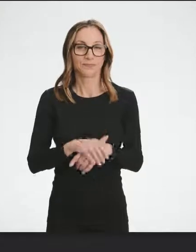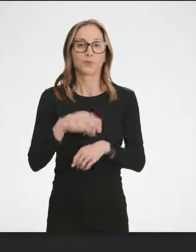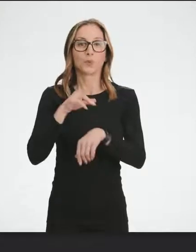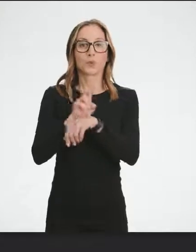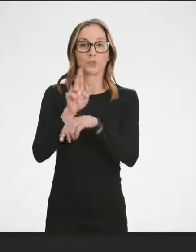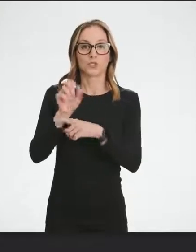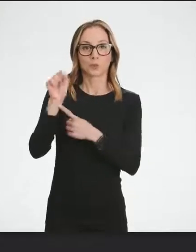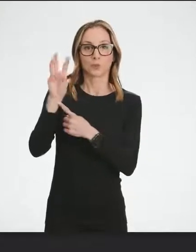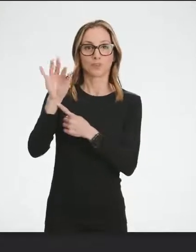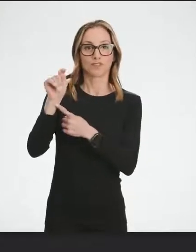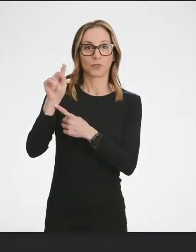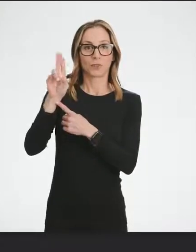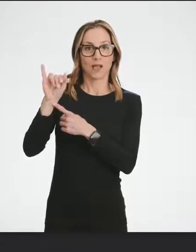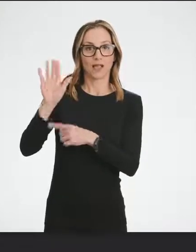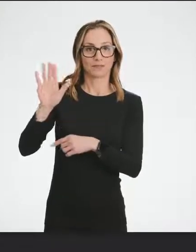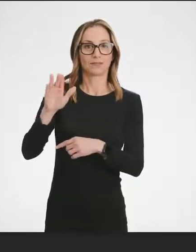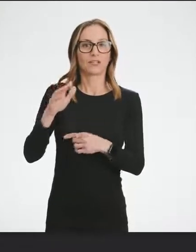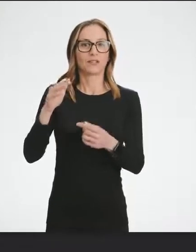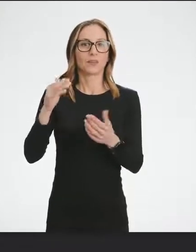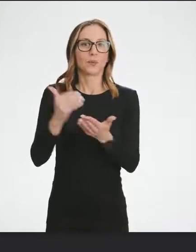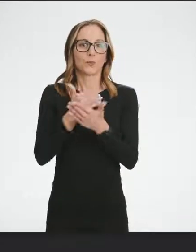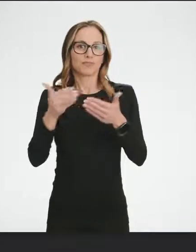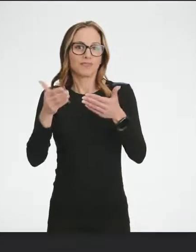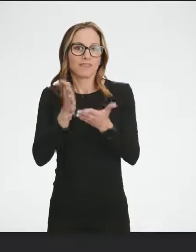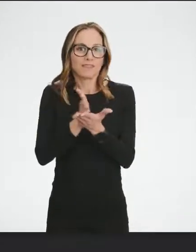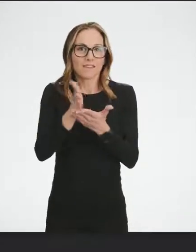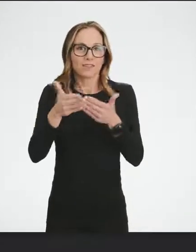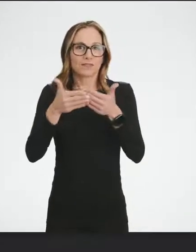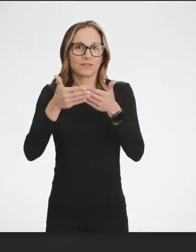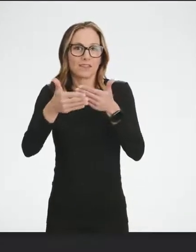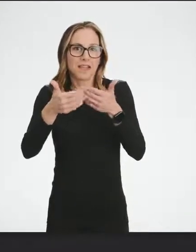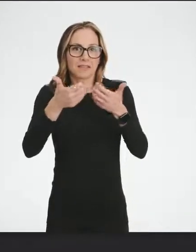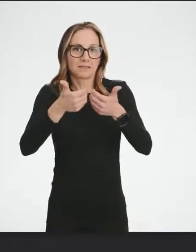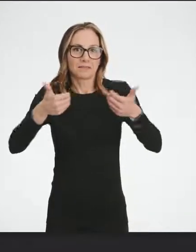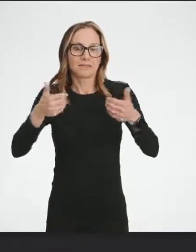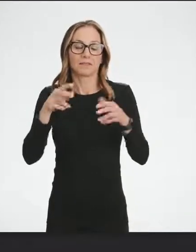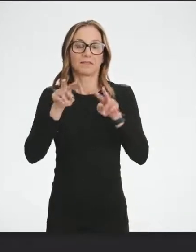I'm using SwiftUI's new navigation split view, which makes this really easy.